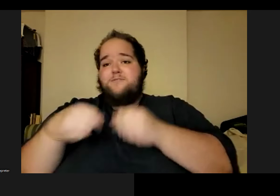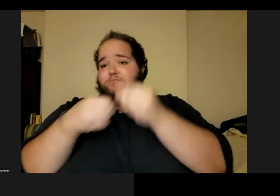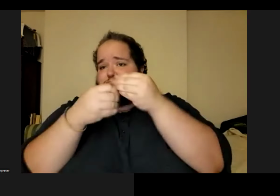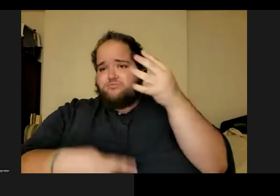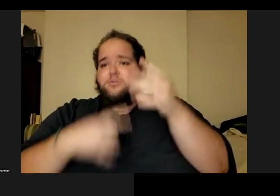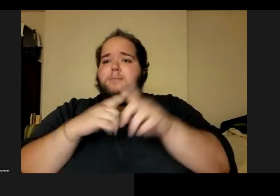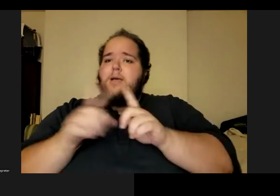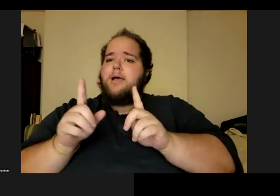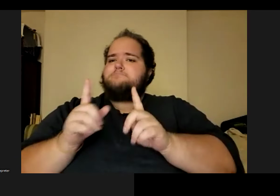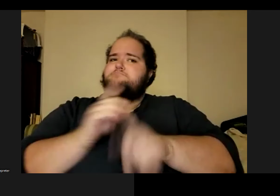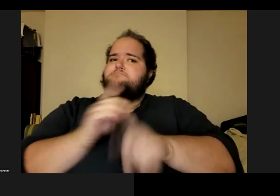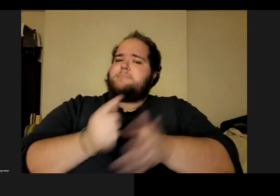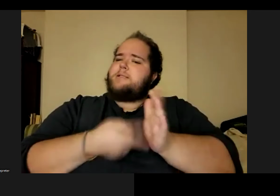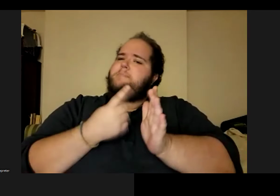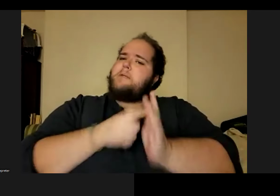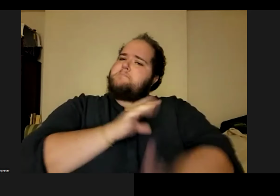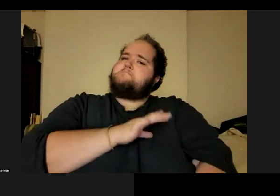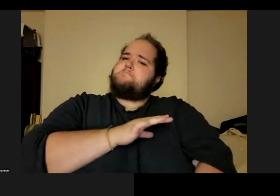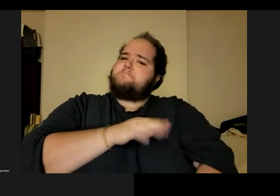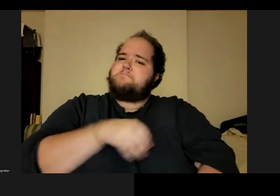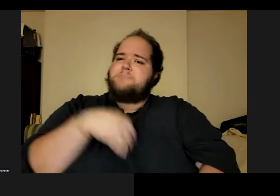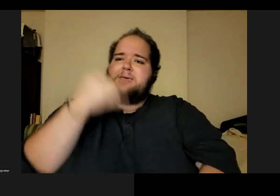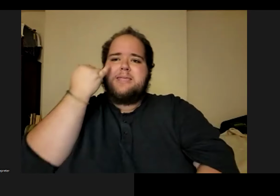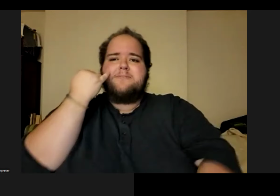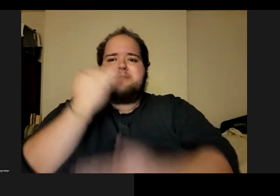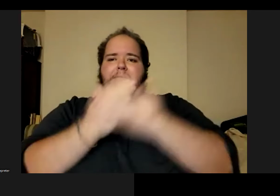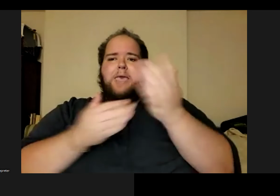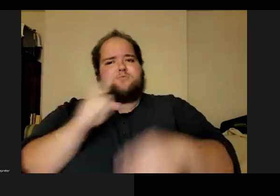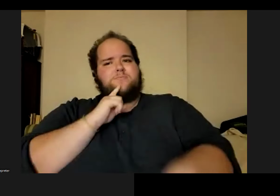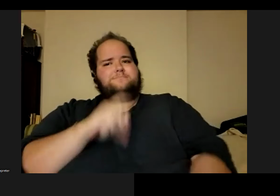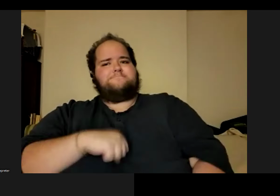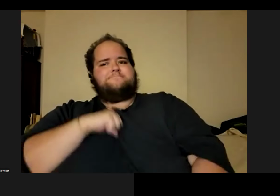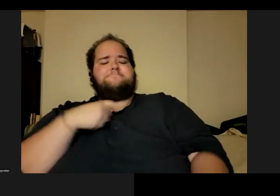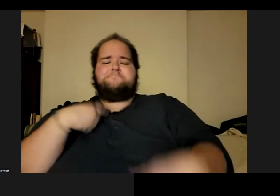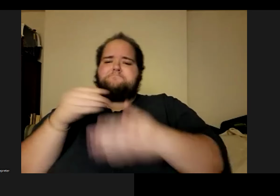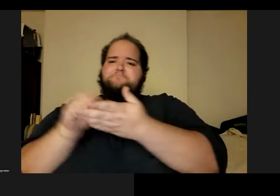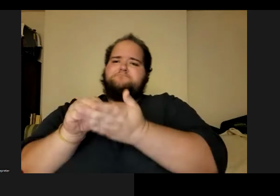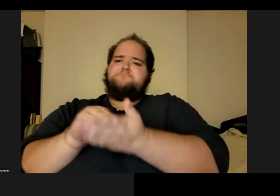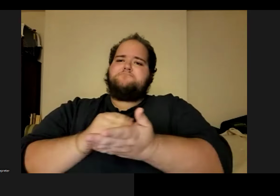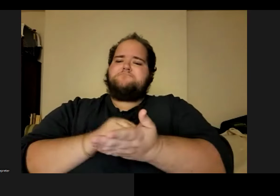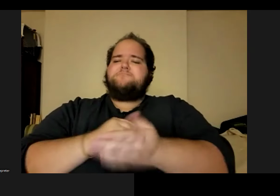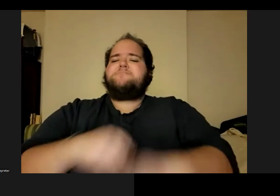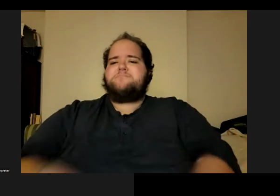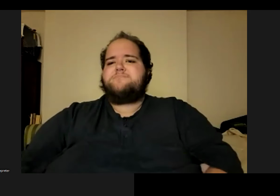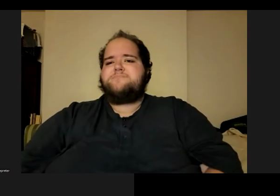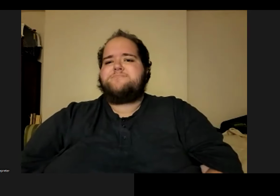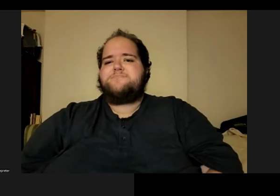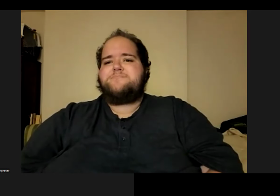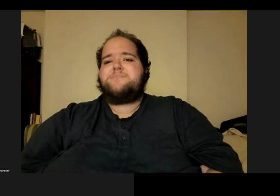for like every piece, but like if you've got some really notable stuff, it's nice to put that on your CV. It's also good to put like if you're